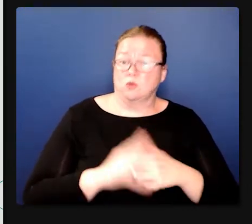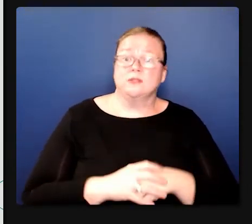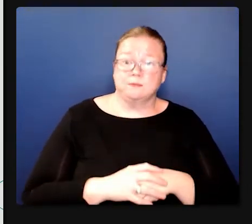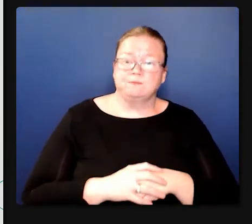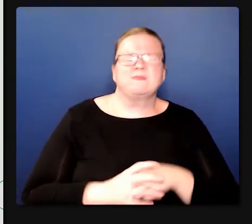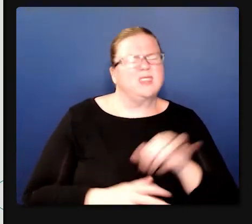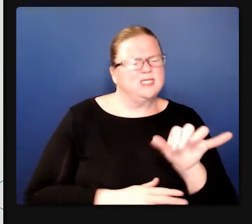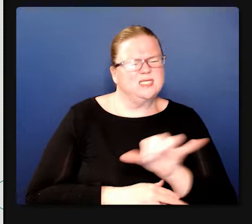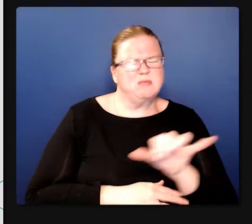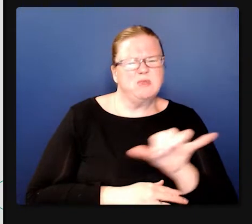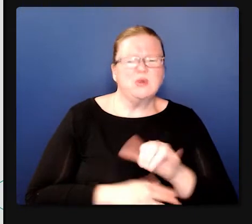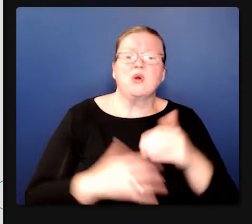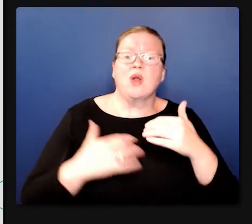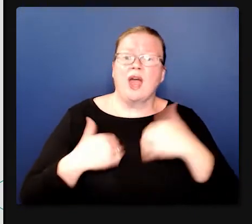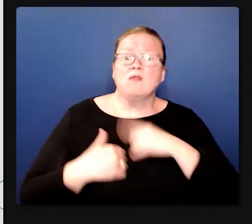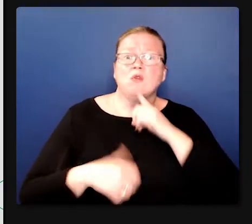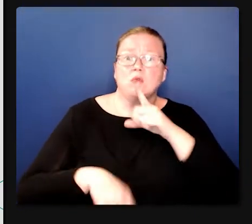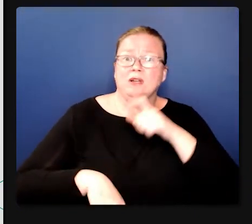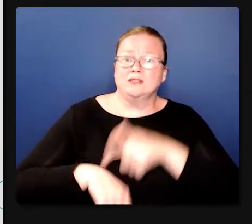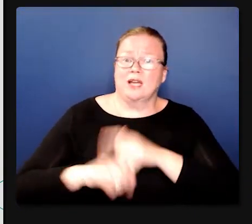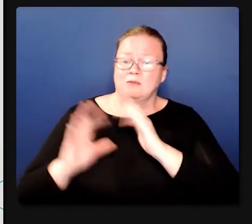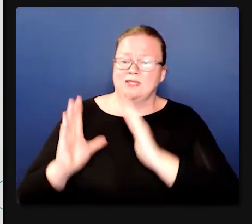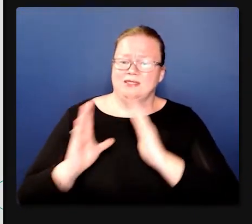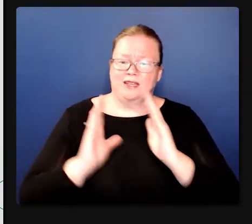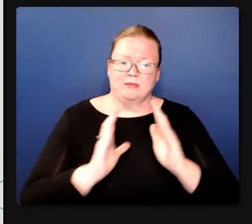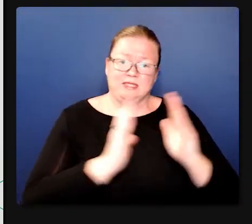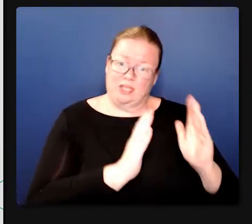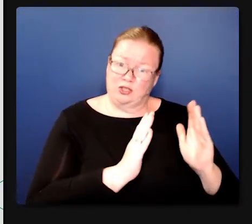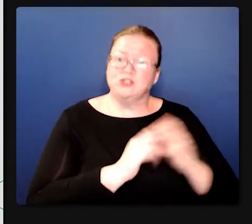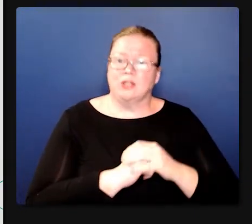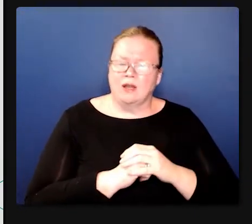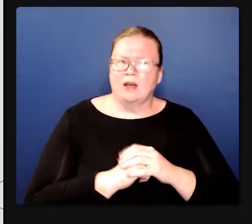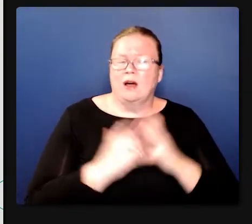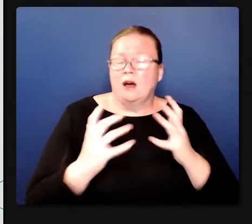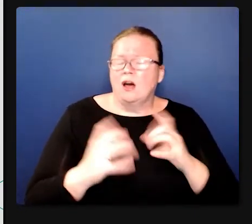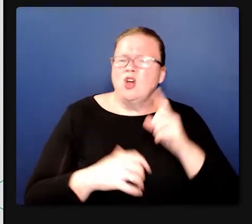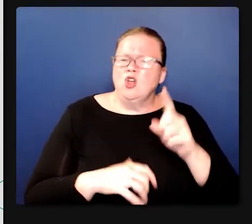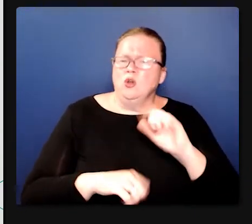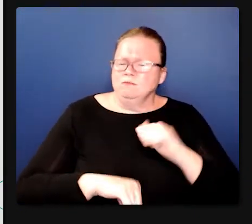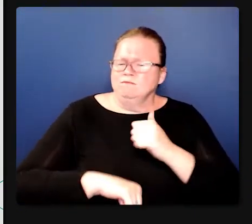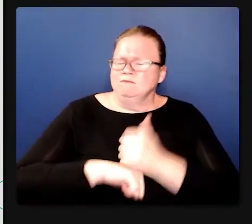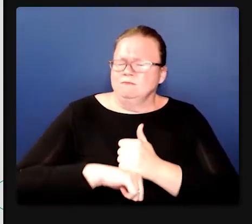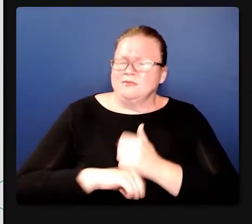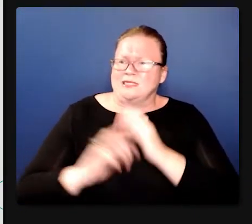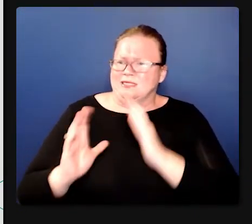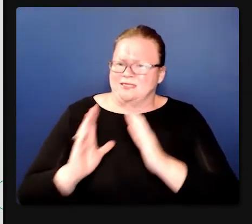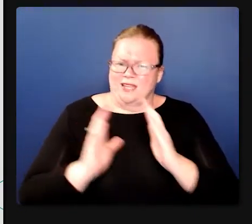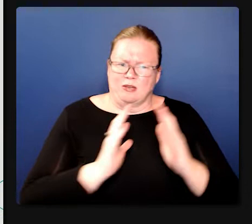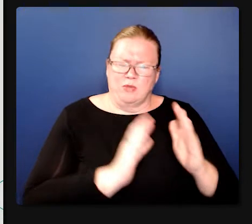Similar to that, you have the real time segmentation, where you can define segments over players.